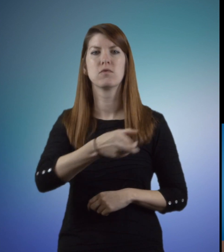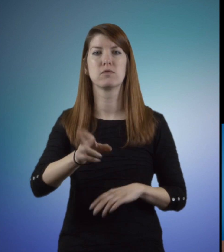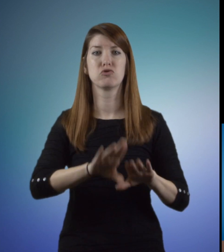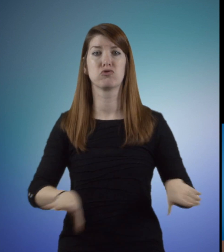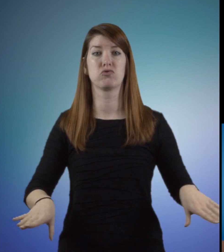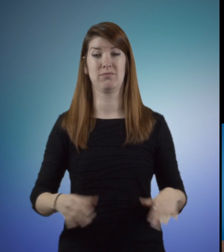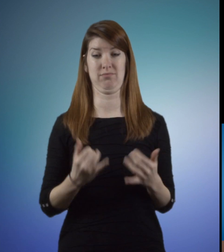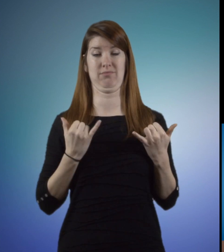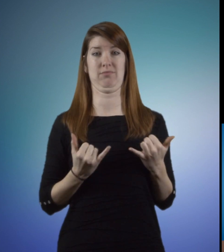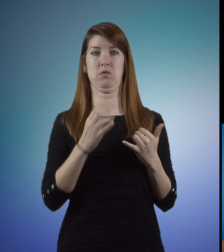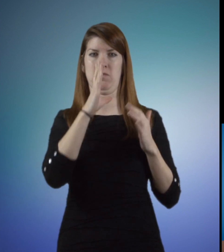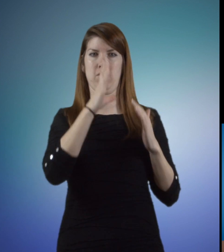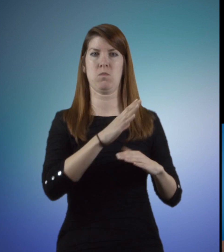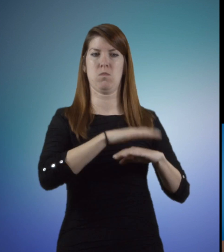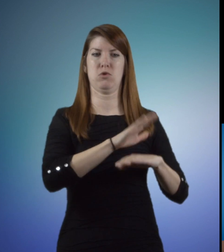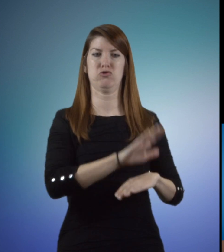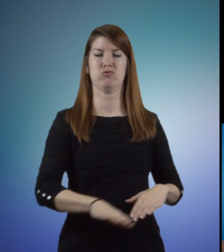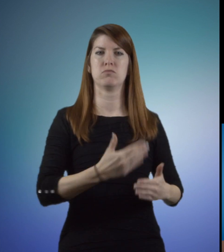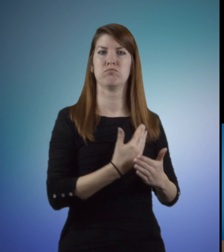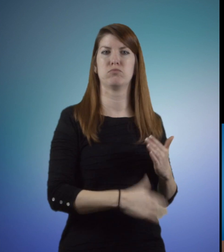This one is focusing on children birth to 3.